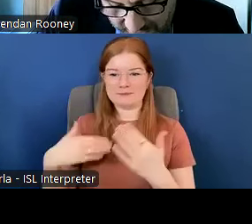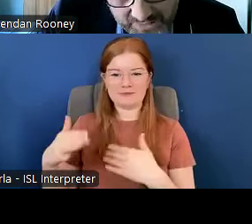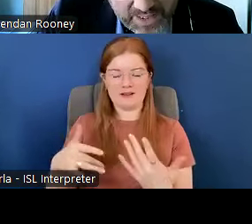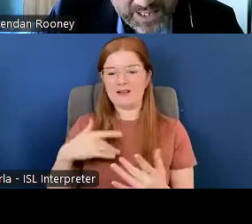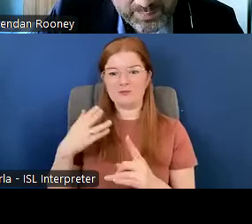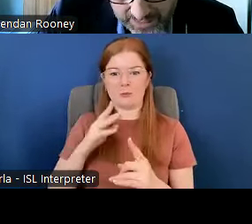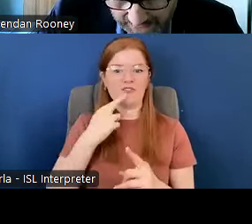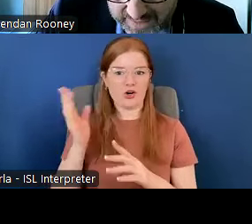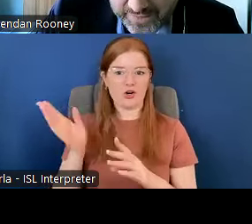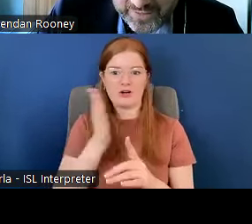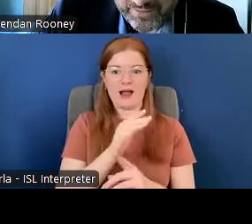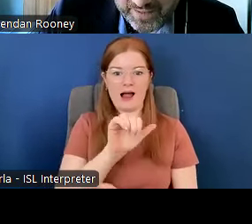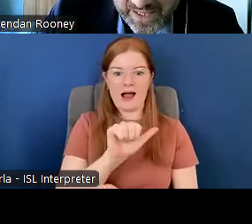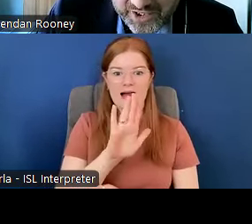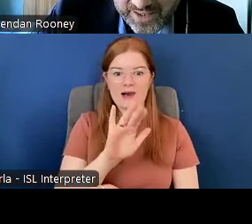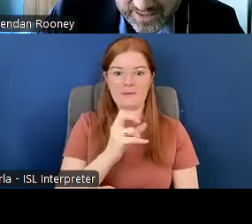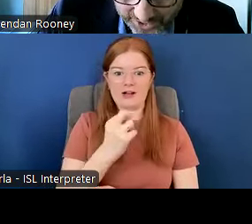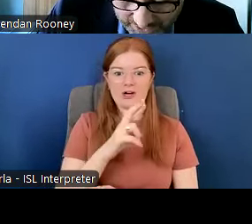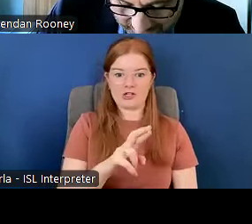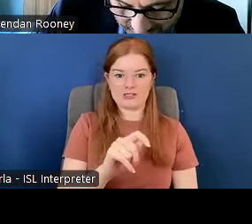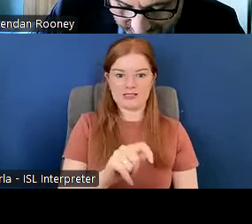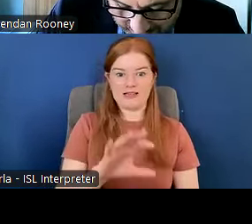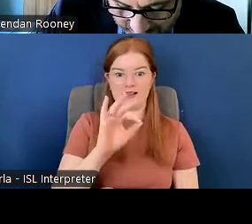radical Albert Gleizes, the rather dashing character you see on the right of your